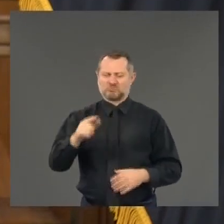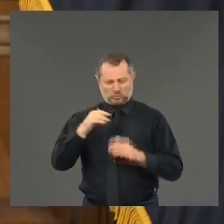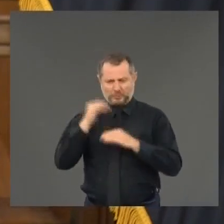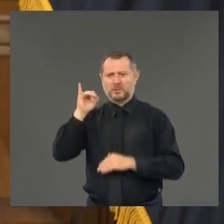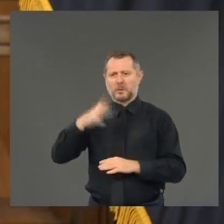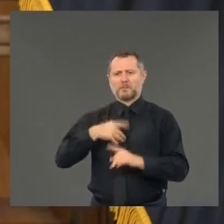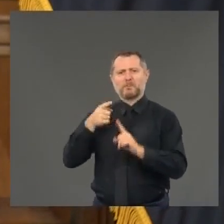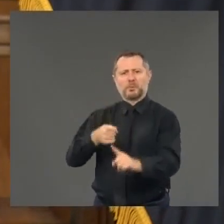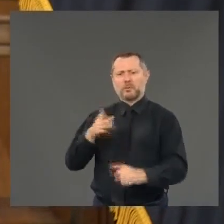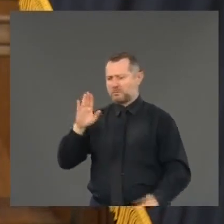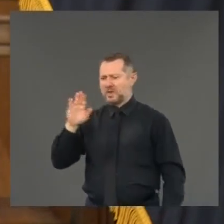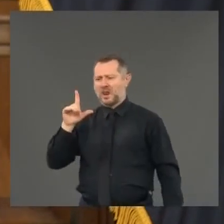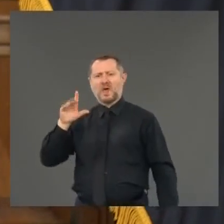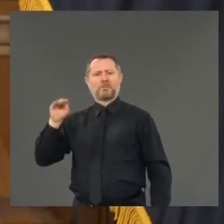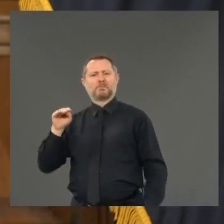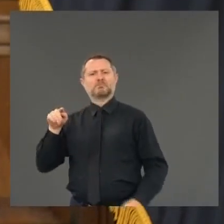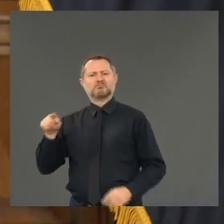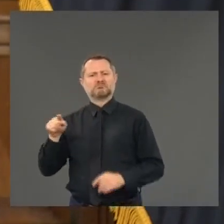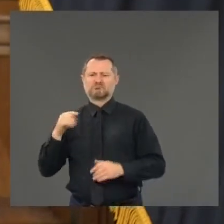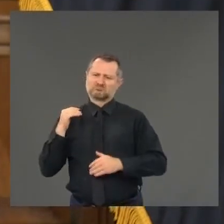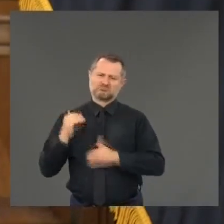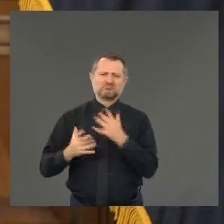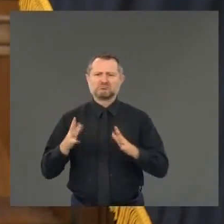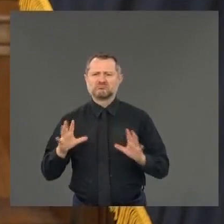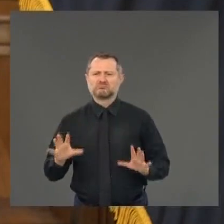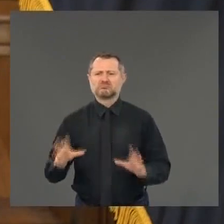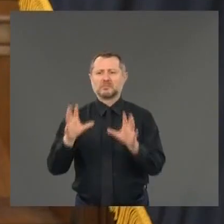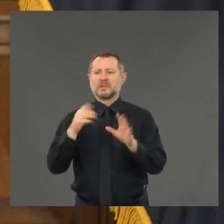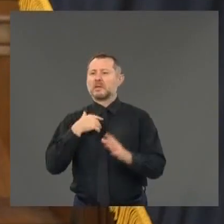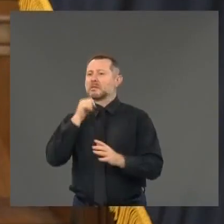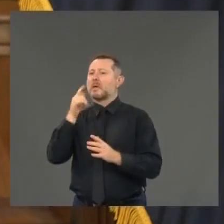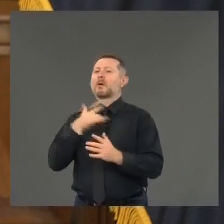AFRICAN-AMERICANS. THAT'S WHAT BLACK LIVES MATTER